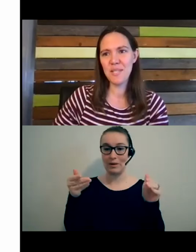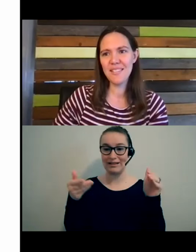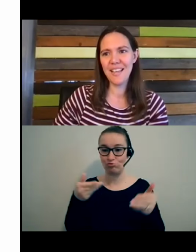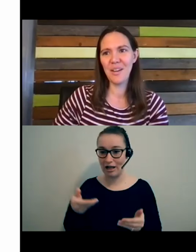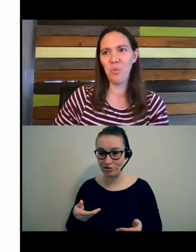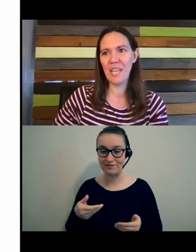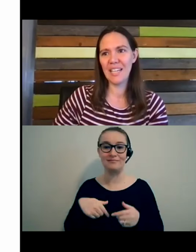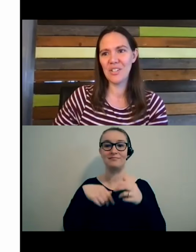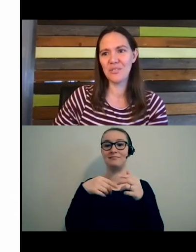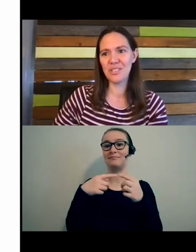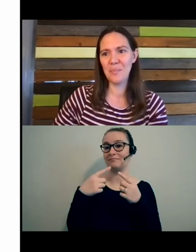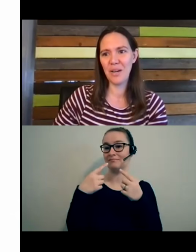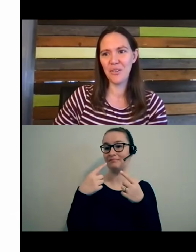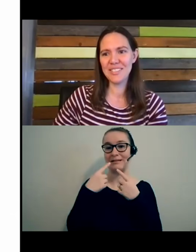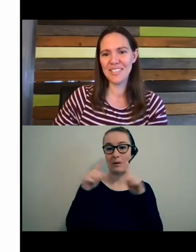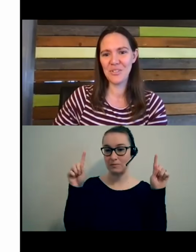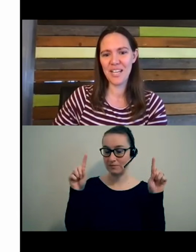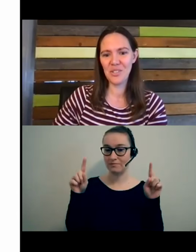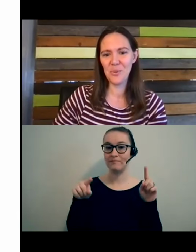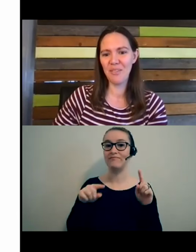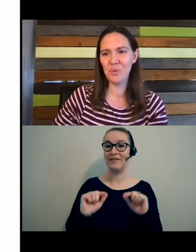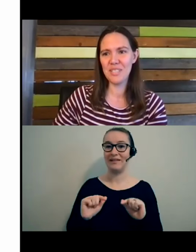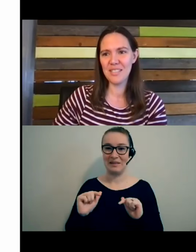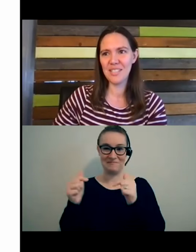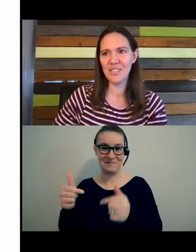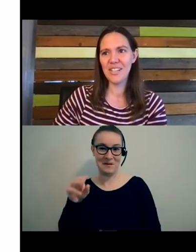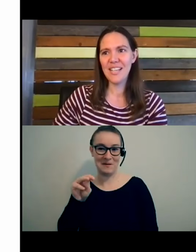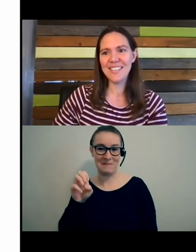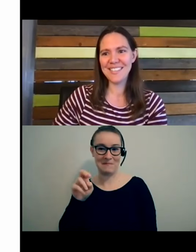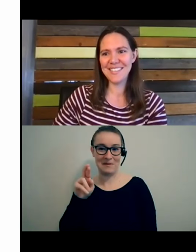and then we'll hand it over to Meryl, because I know that's who everyone is here to see.